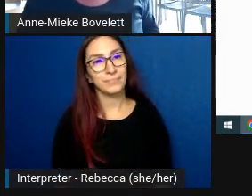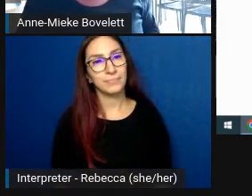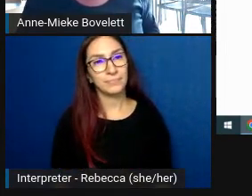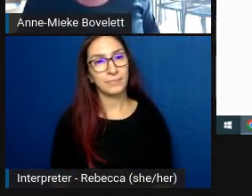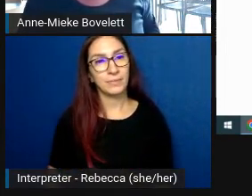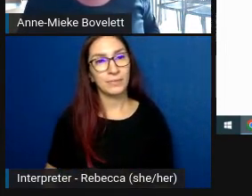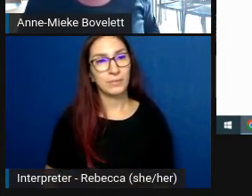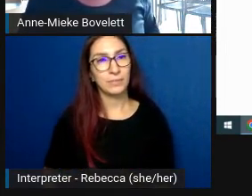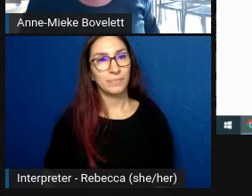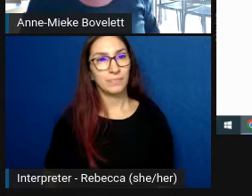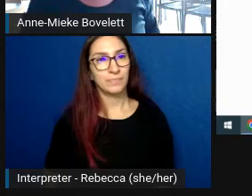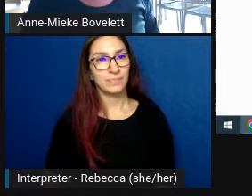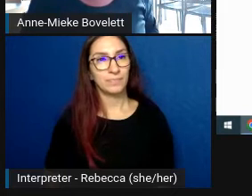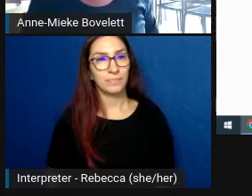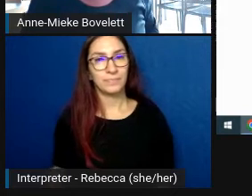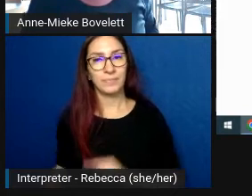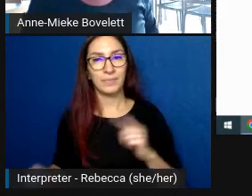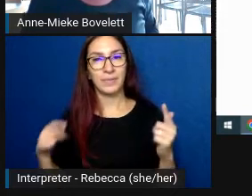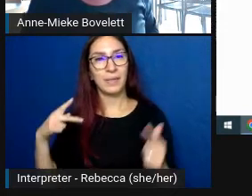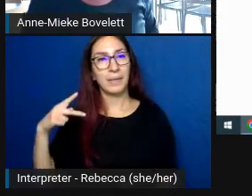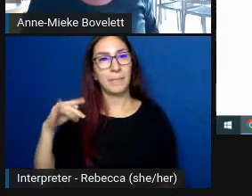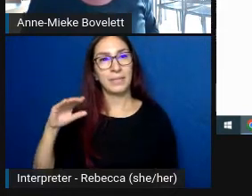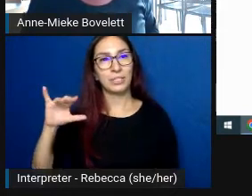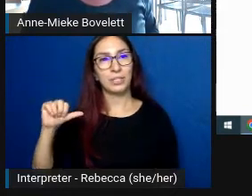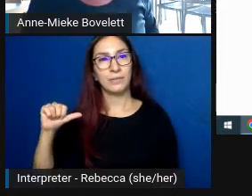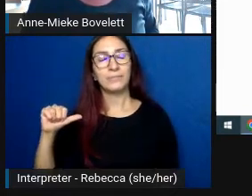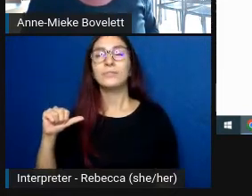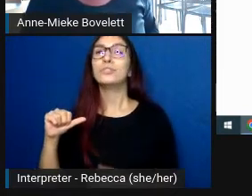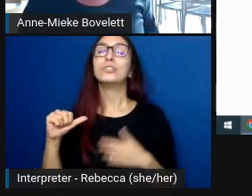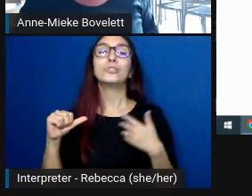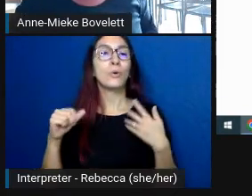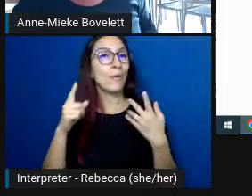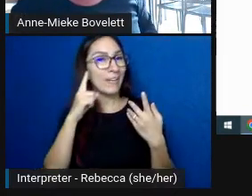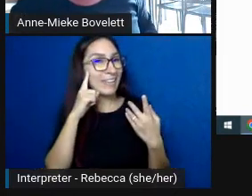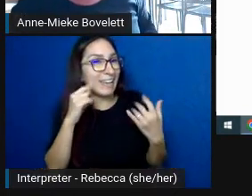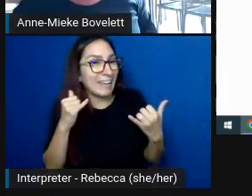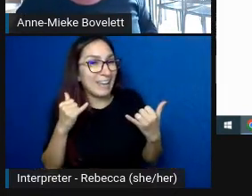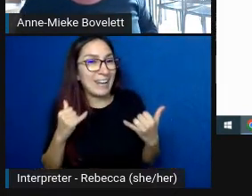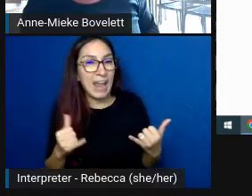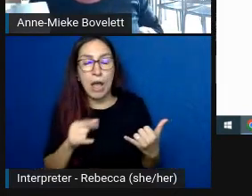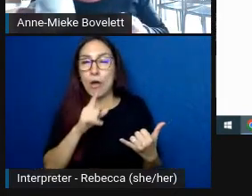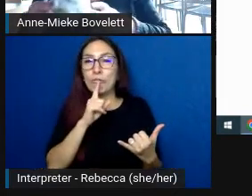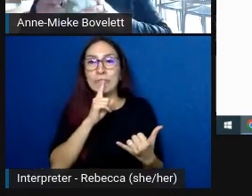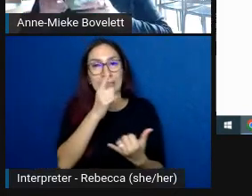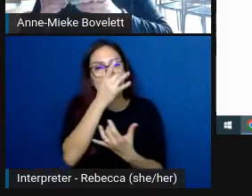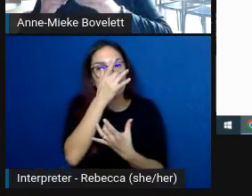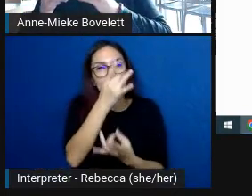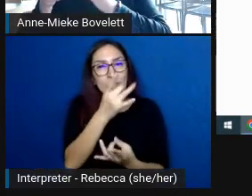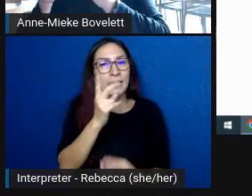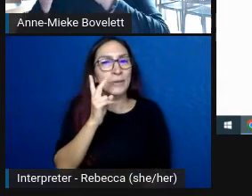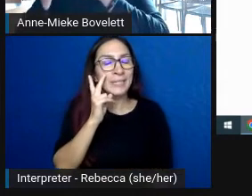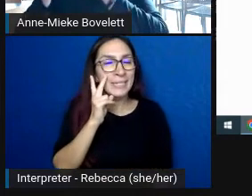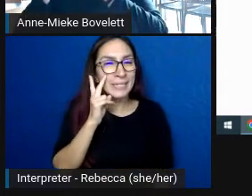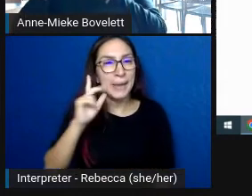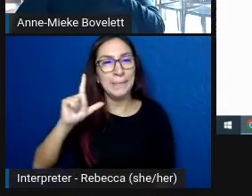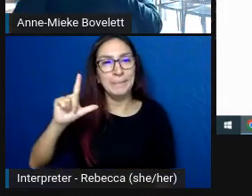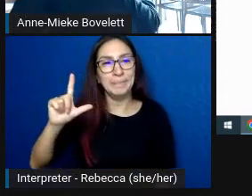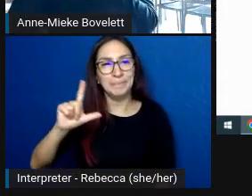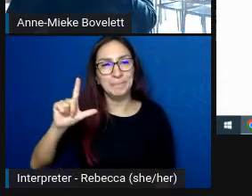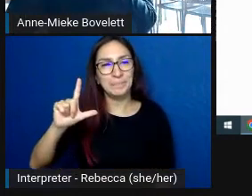I think that now it would be really interesting to see Lazar's favorite site.